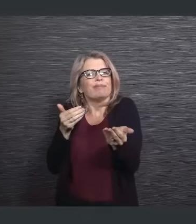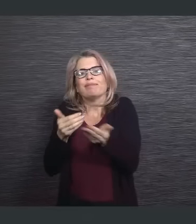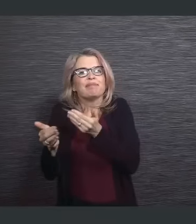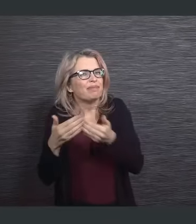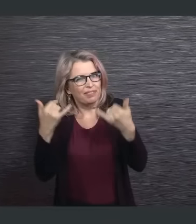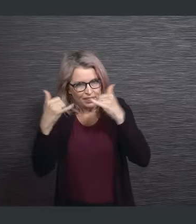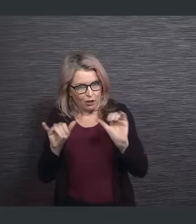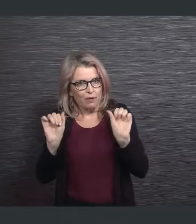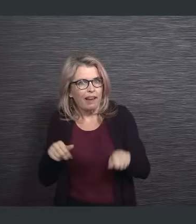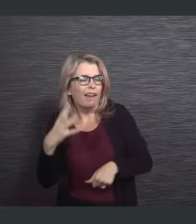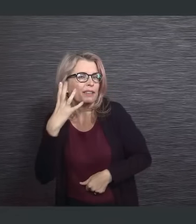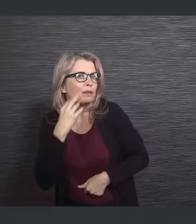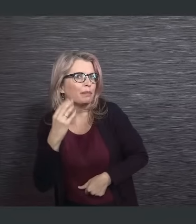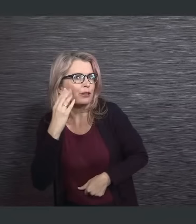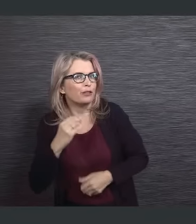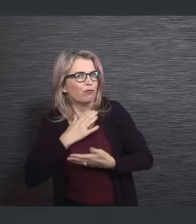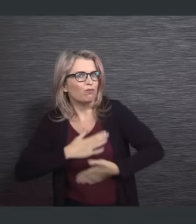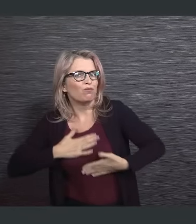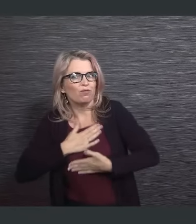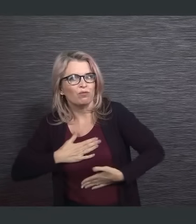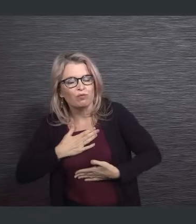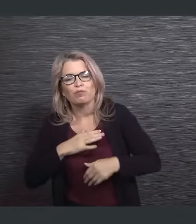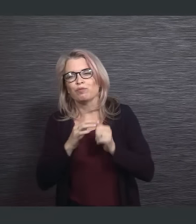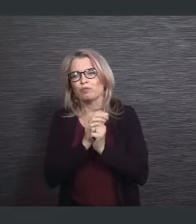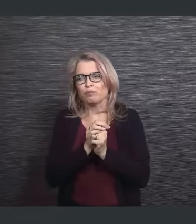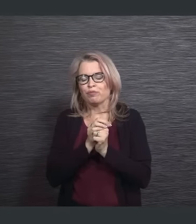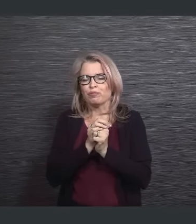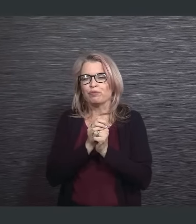A concert venue may only hold a limited number of fans,